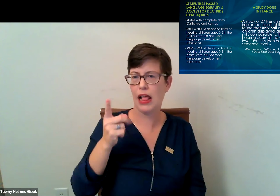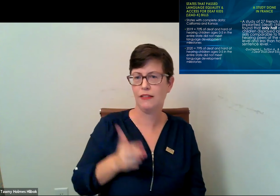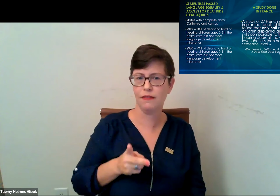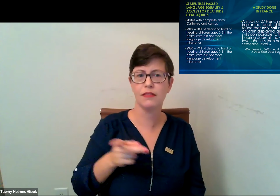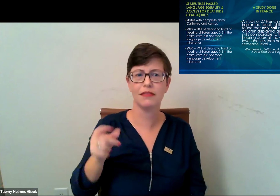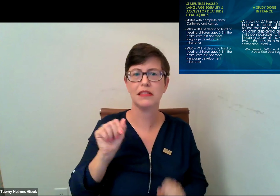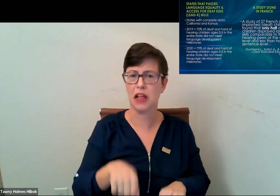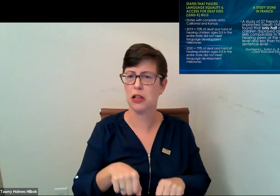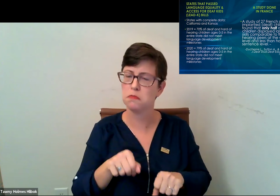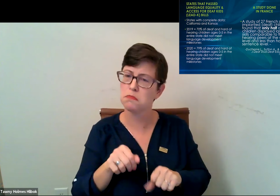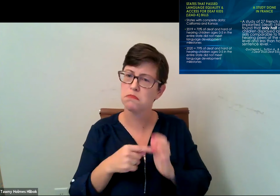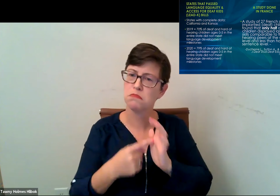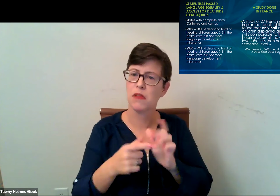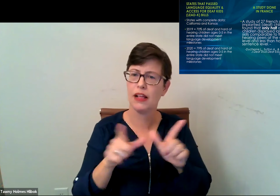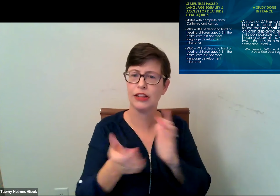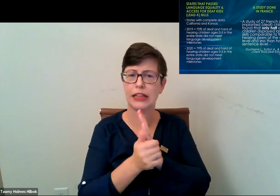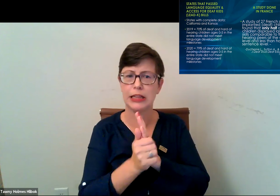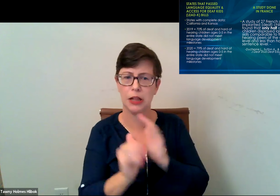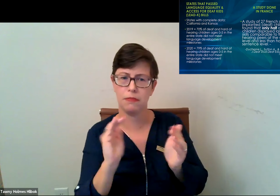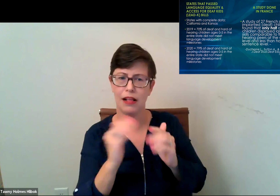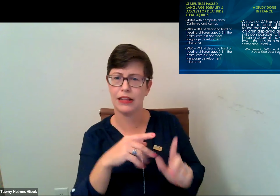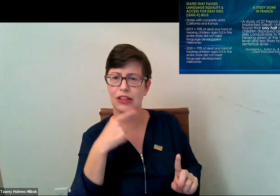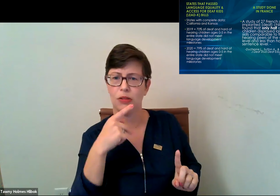children who had implants and found that only half of these children